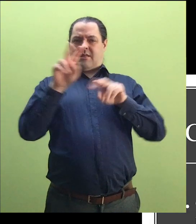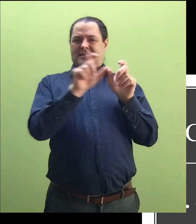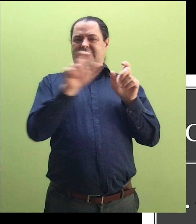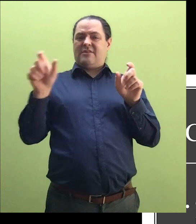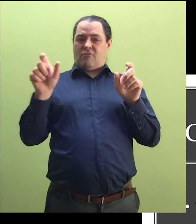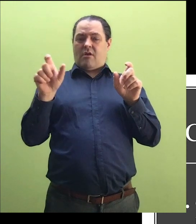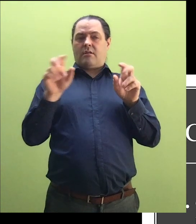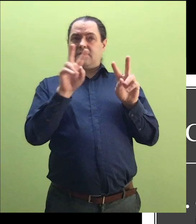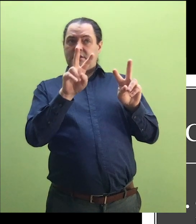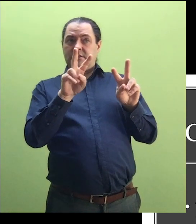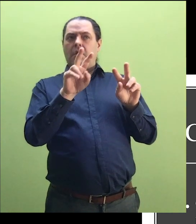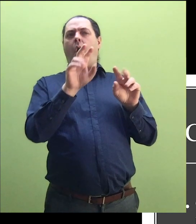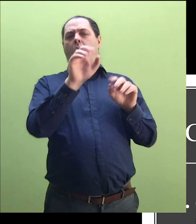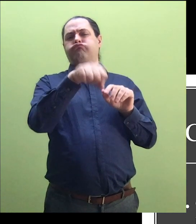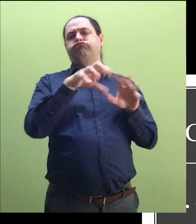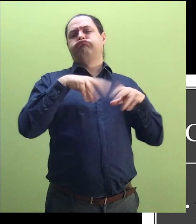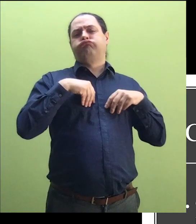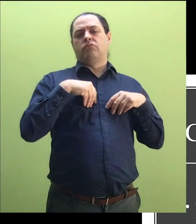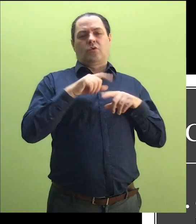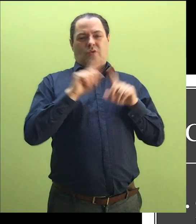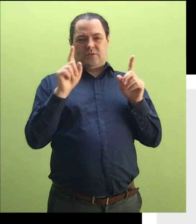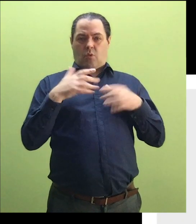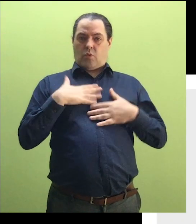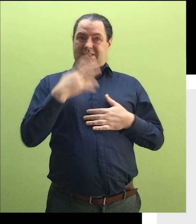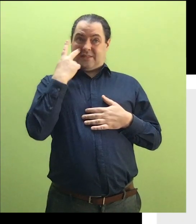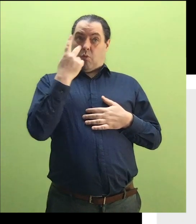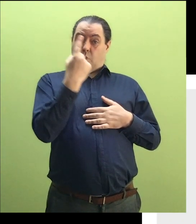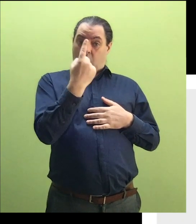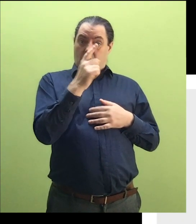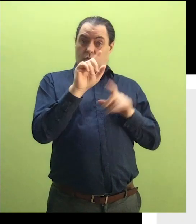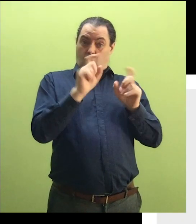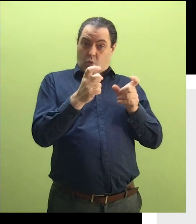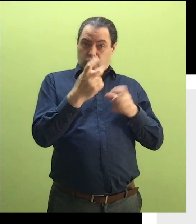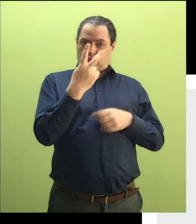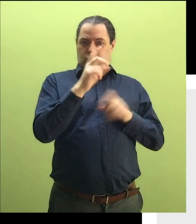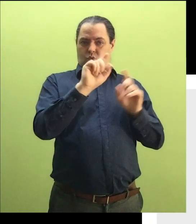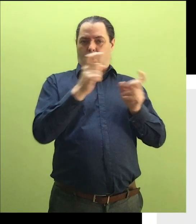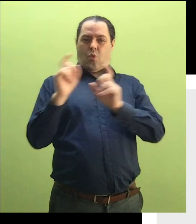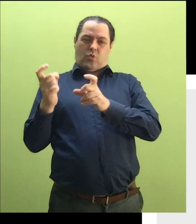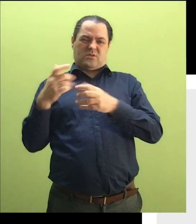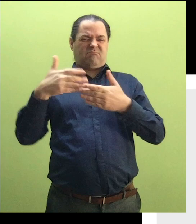mono-clausal will follow. This study has been funded and